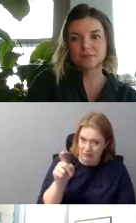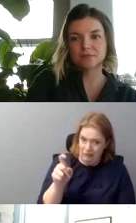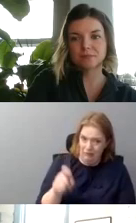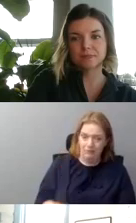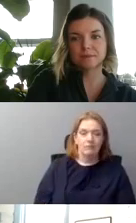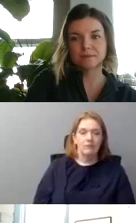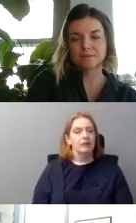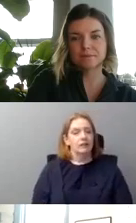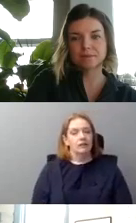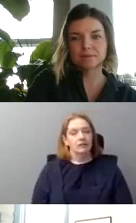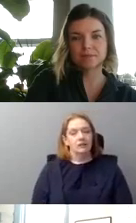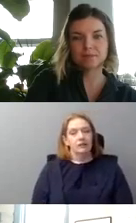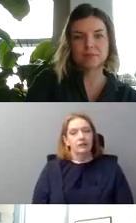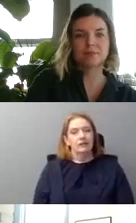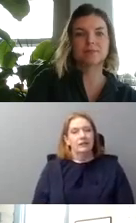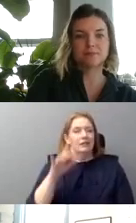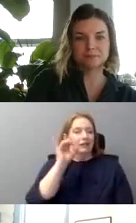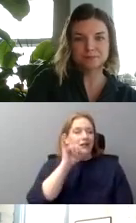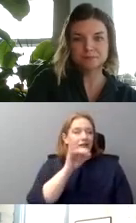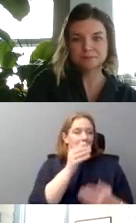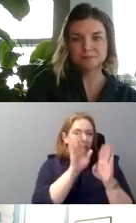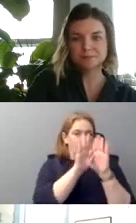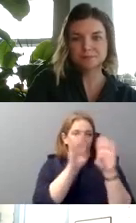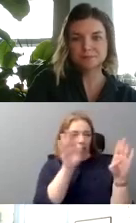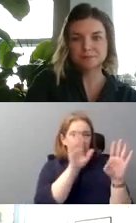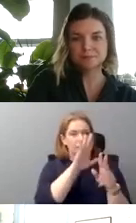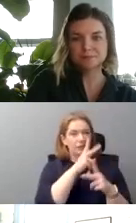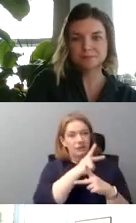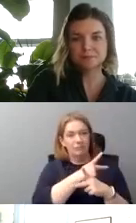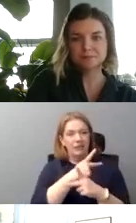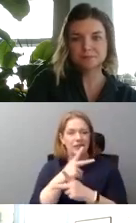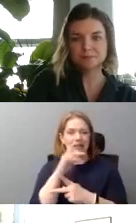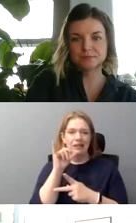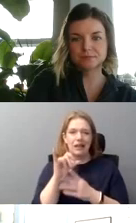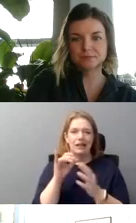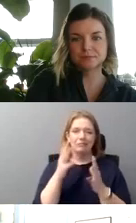the maintenance of the walls themselves. We have a, actually we have a cleaning crew that